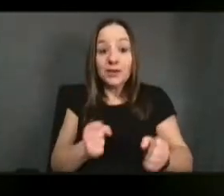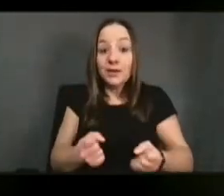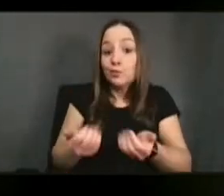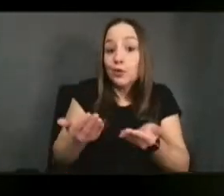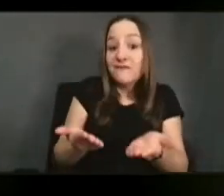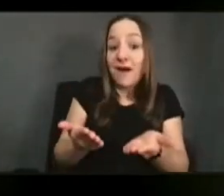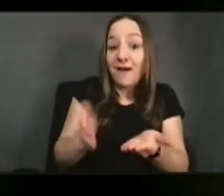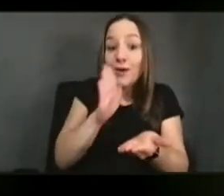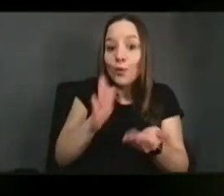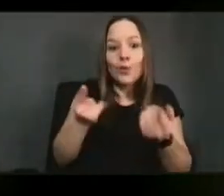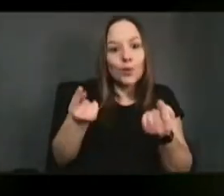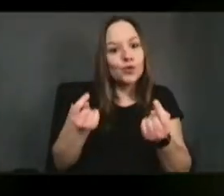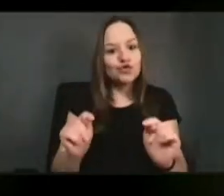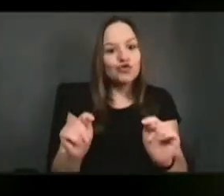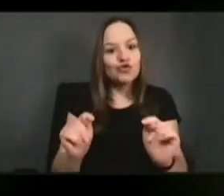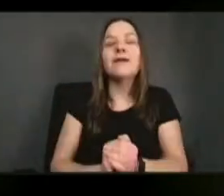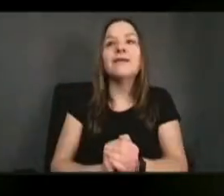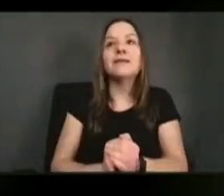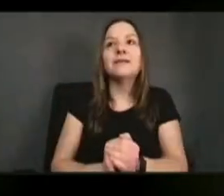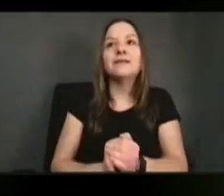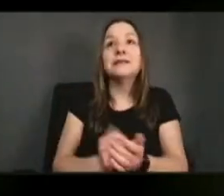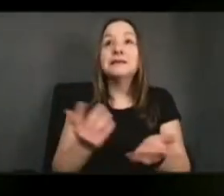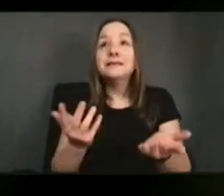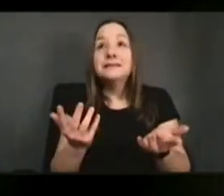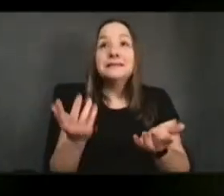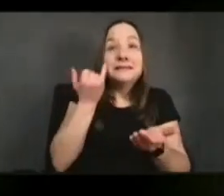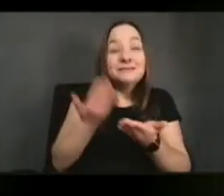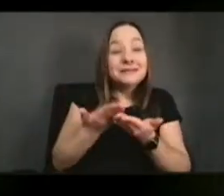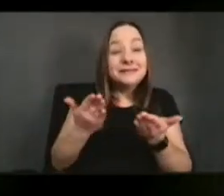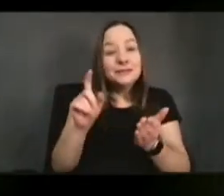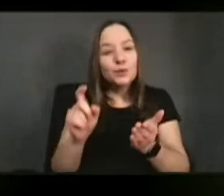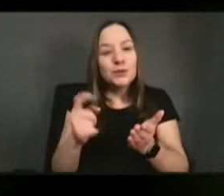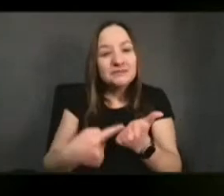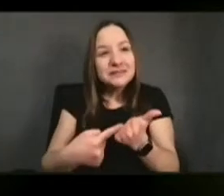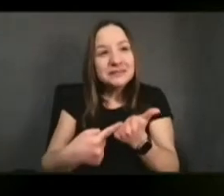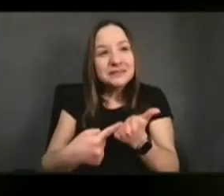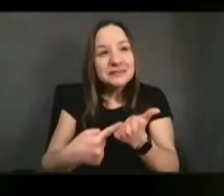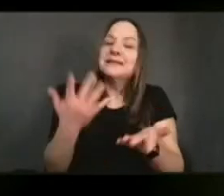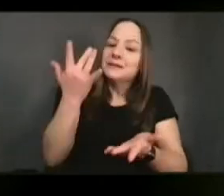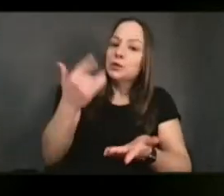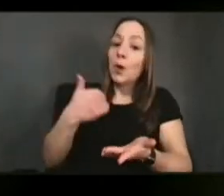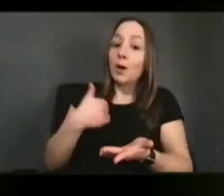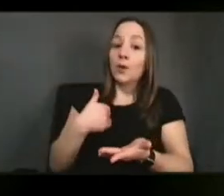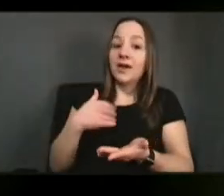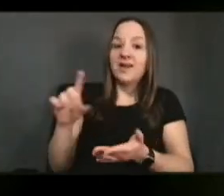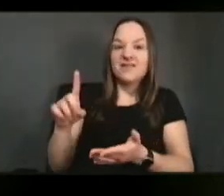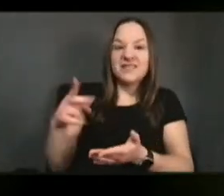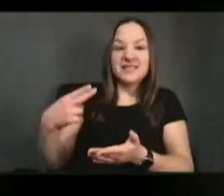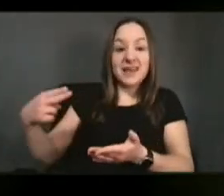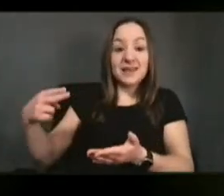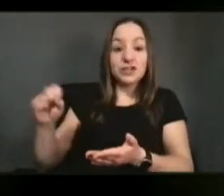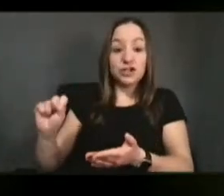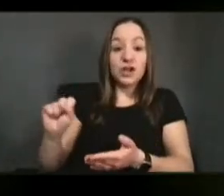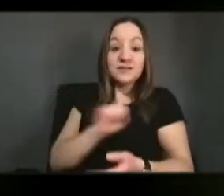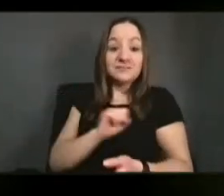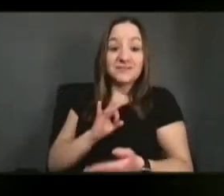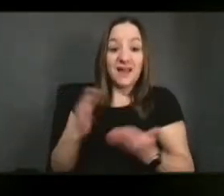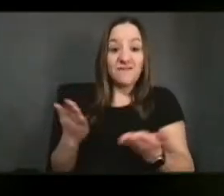And en the third things we can get. You will make an effort to try to get you and if we have things That we have to talk